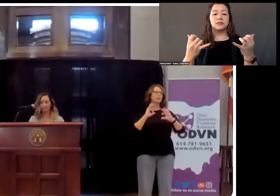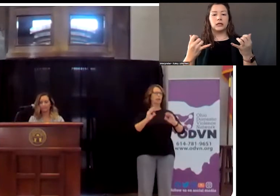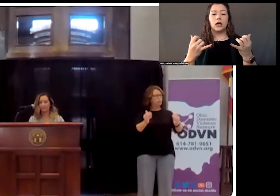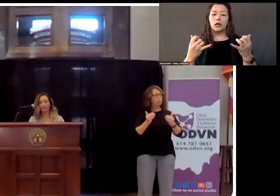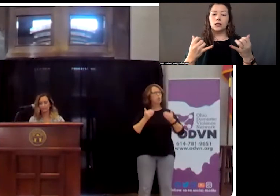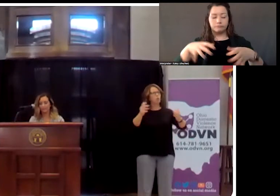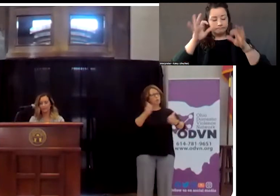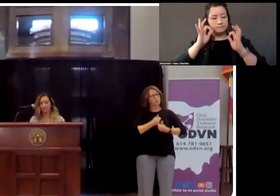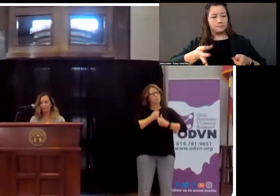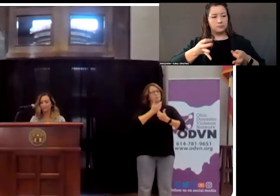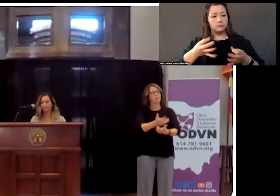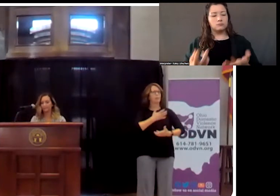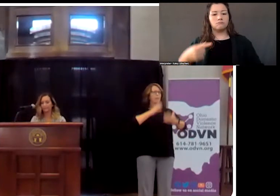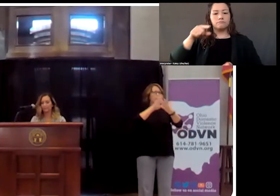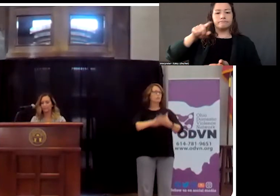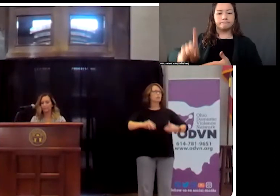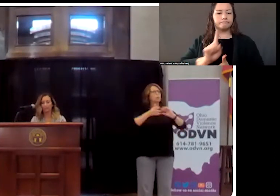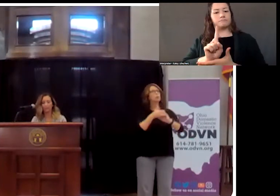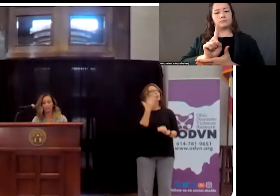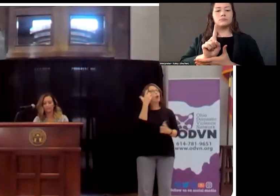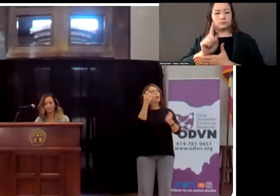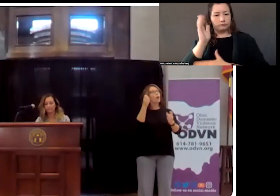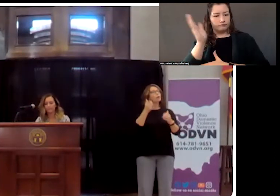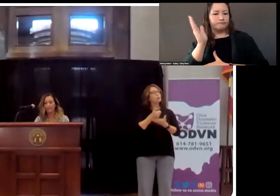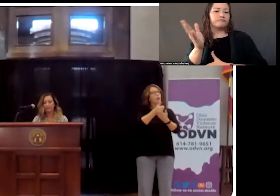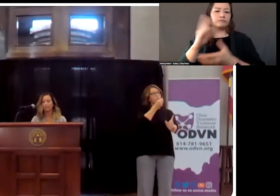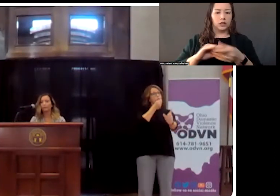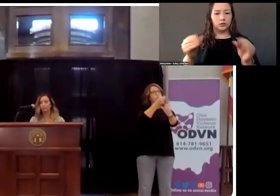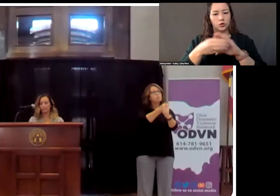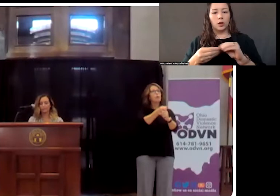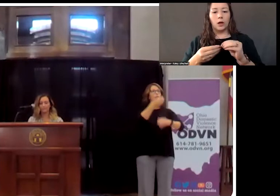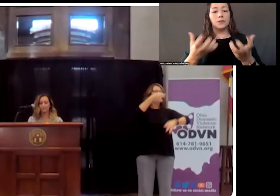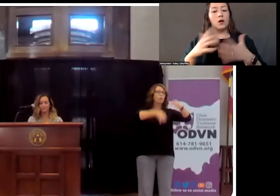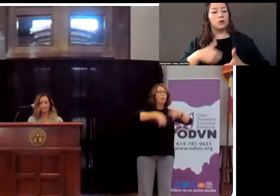because I want to help make a change in the court and law enforcement systems.